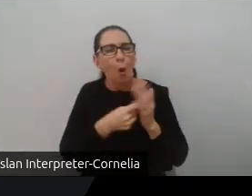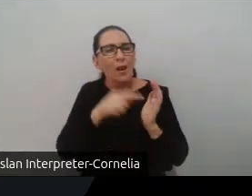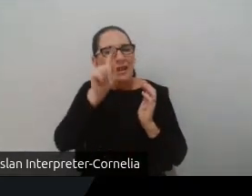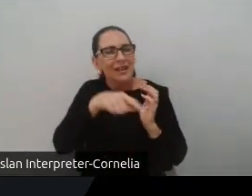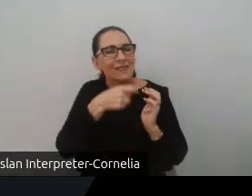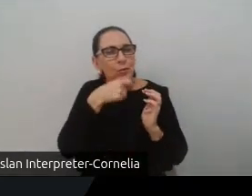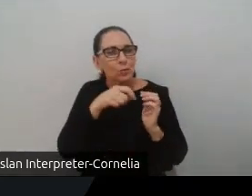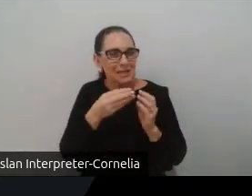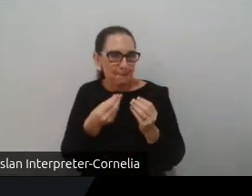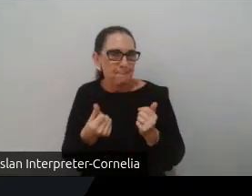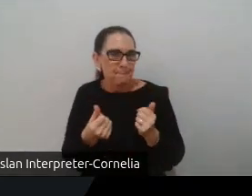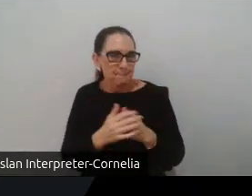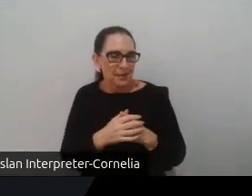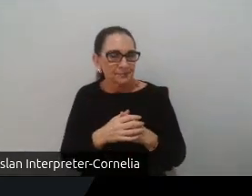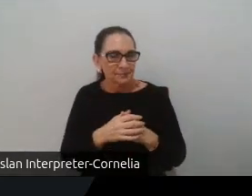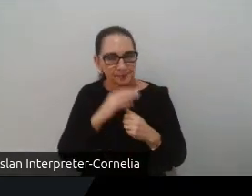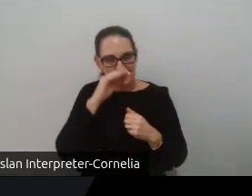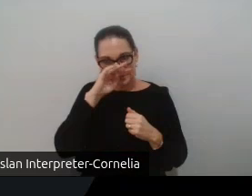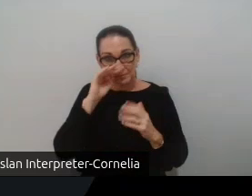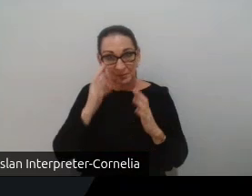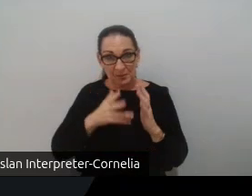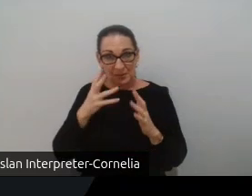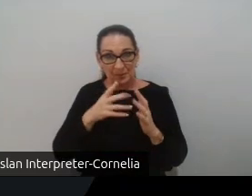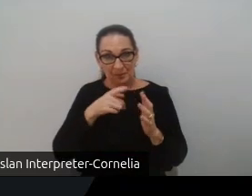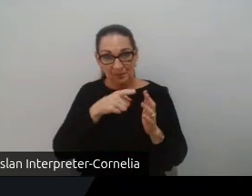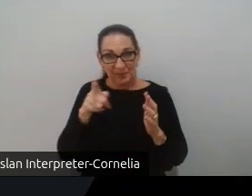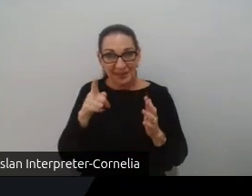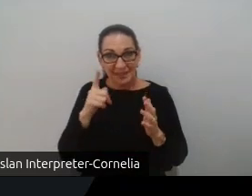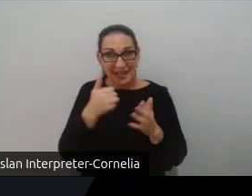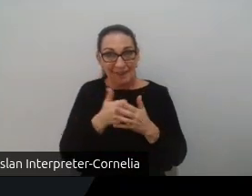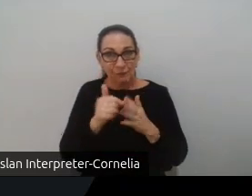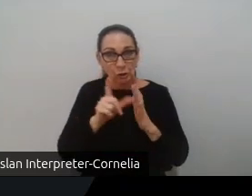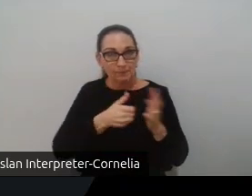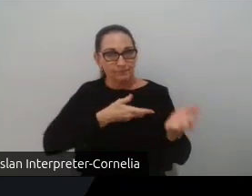and just remember that every engagement you have with the client is important and can influence